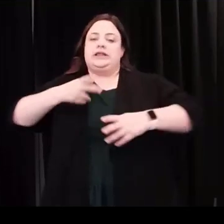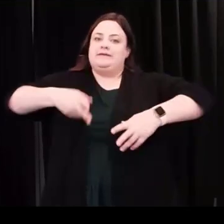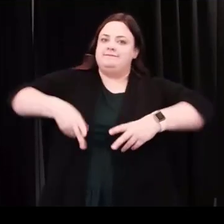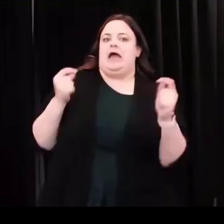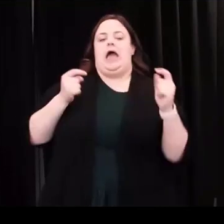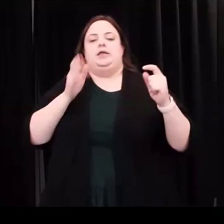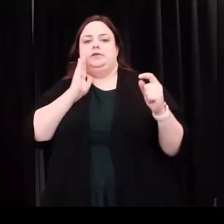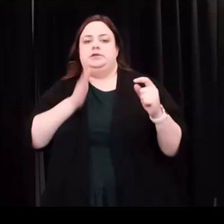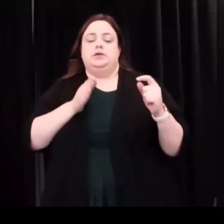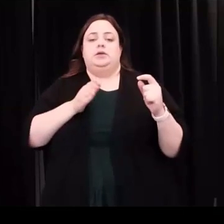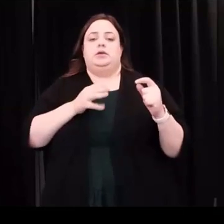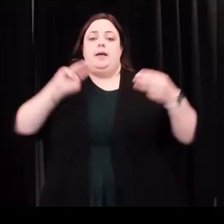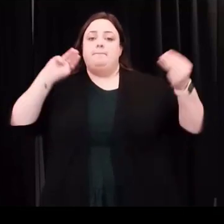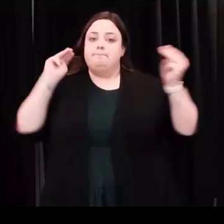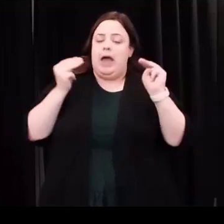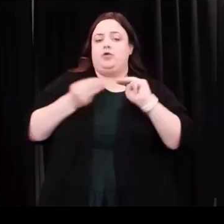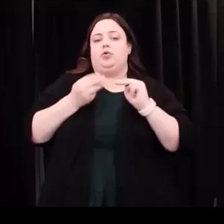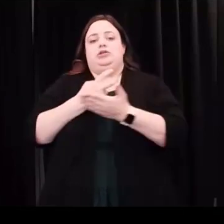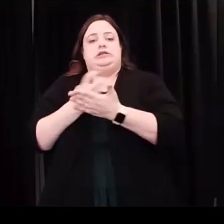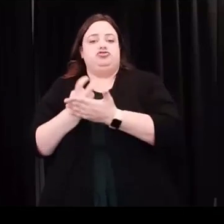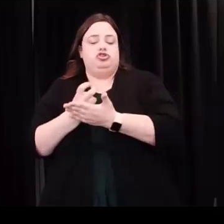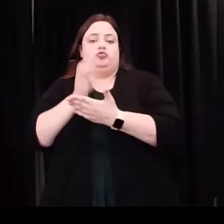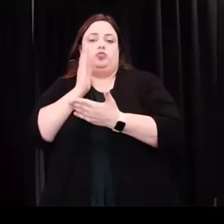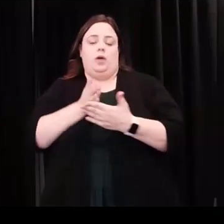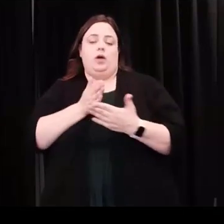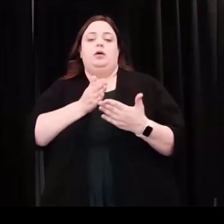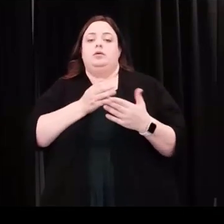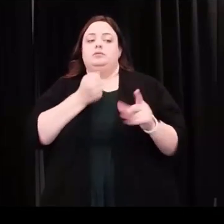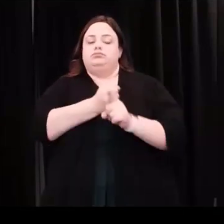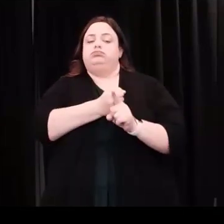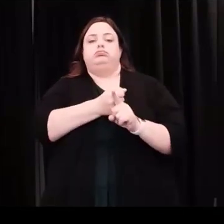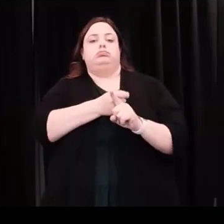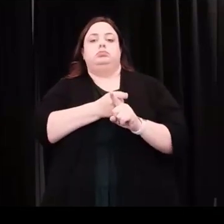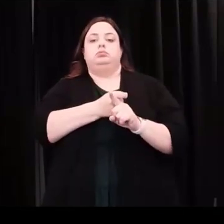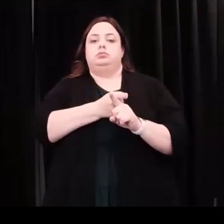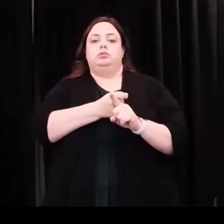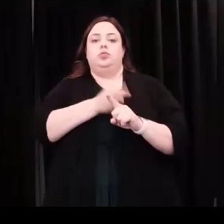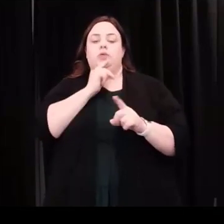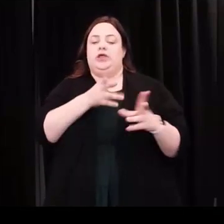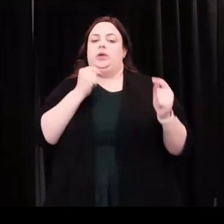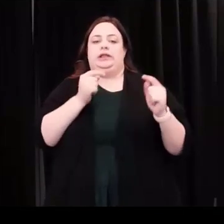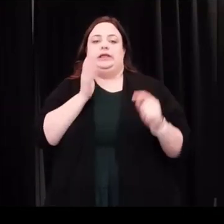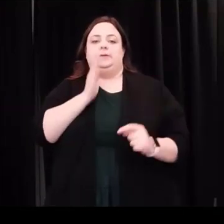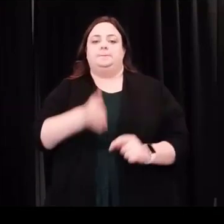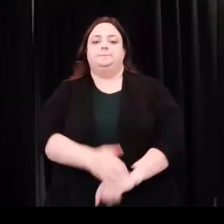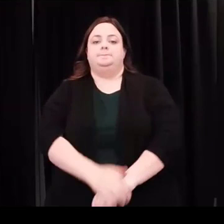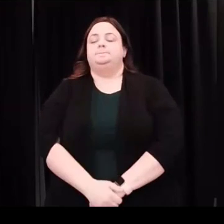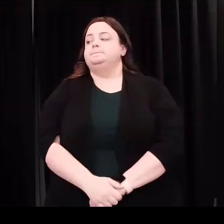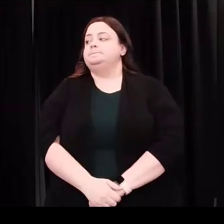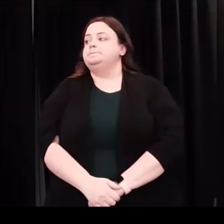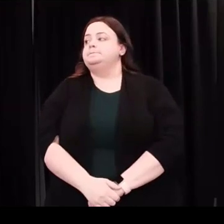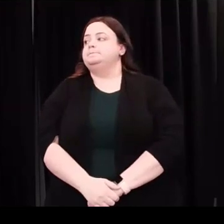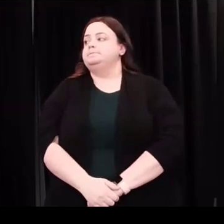So it triggers migraines, triggers seizures, and it becomes a very big deal very quickly.